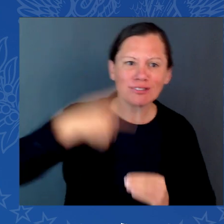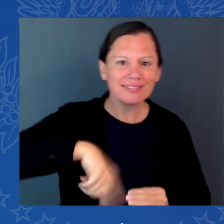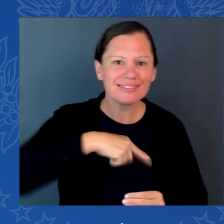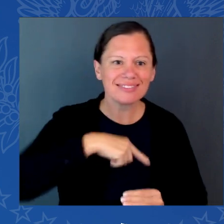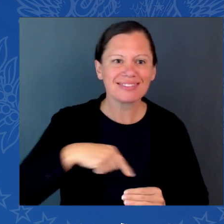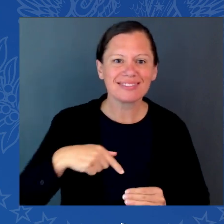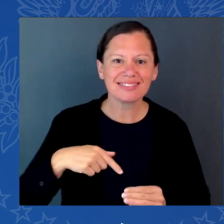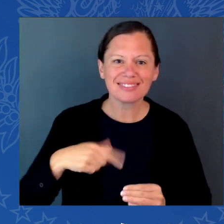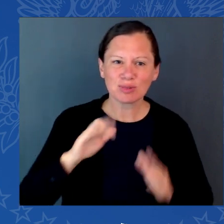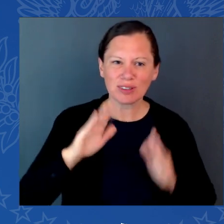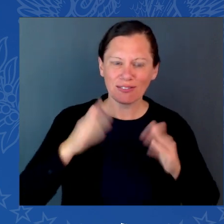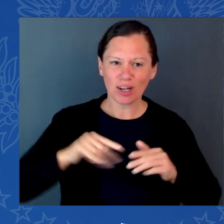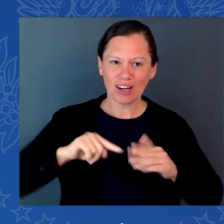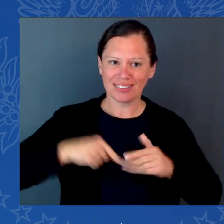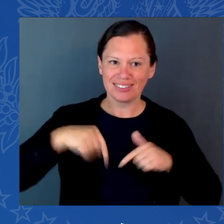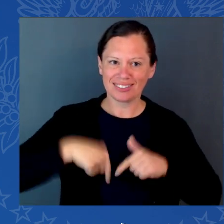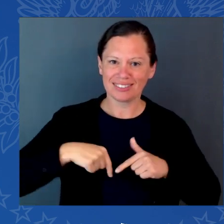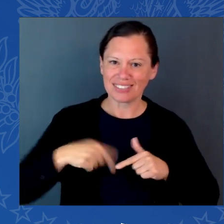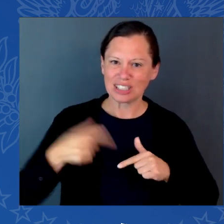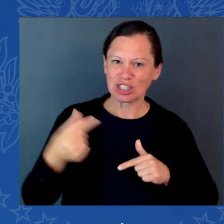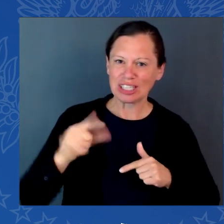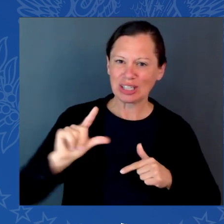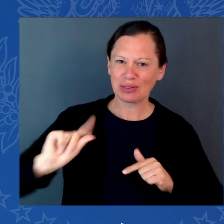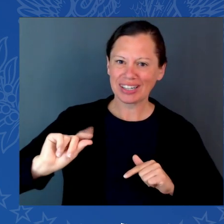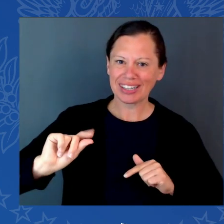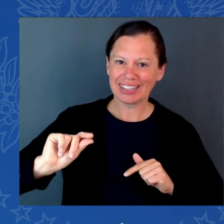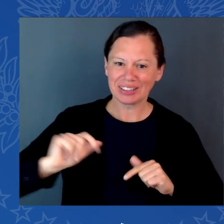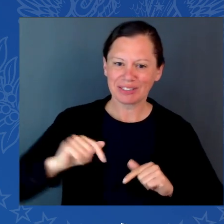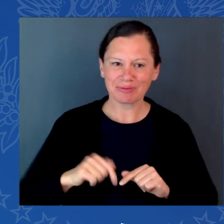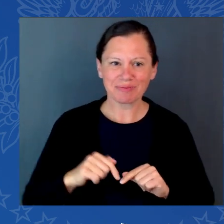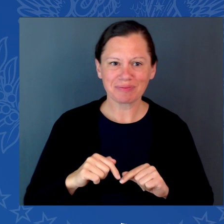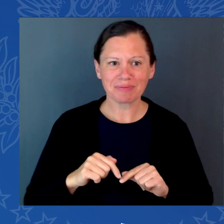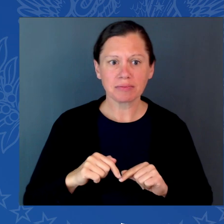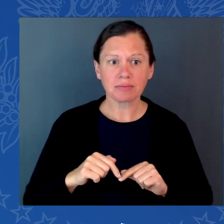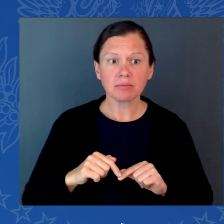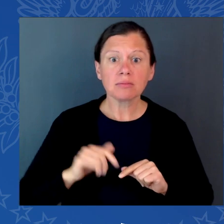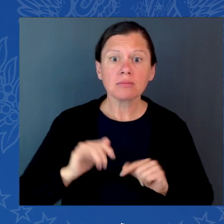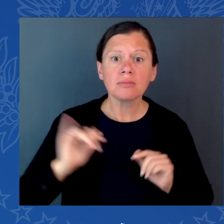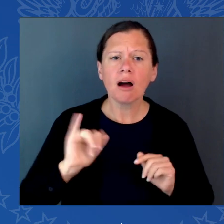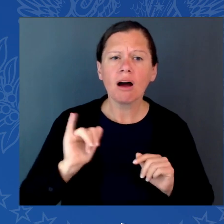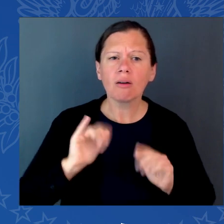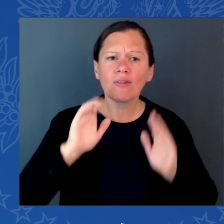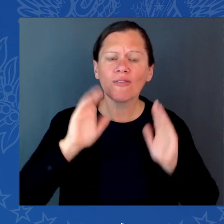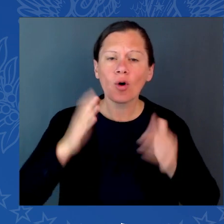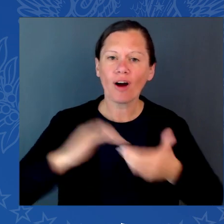And in many ways, it's also the focus of this partnership that we're going to -- that we're talking about today: